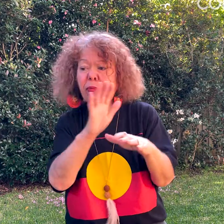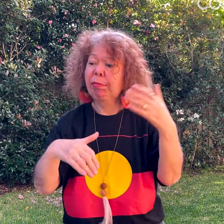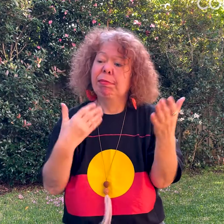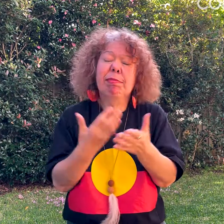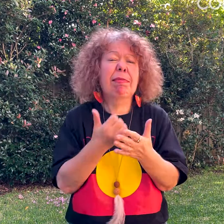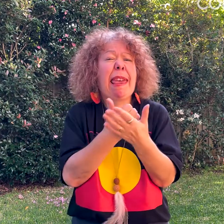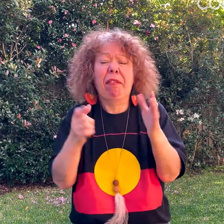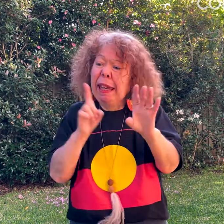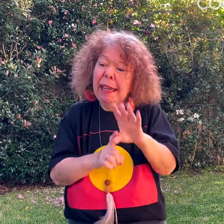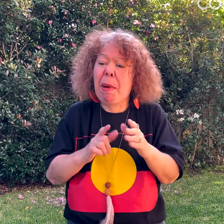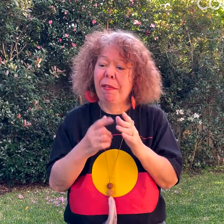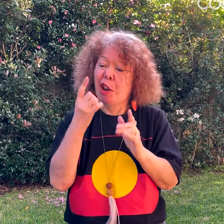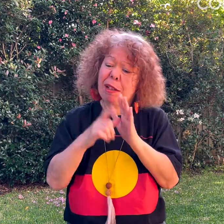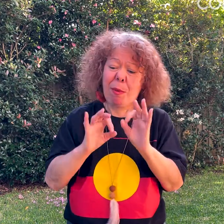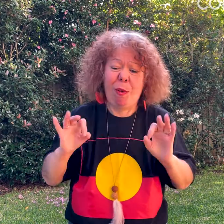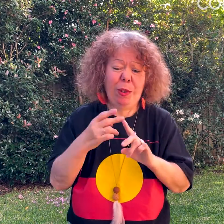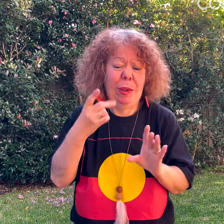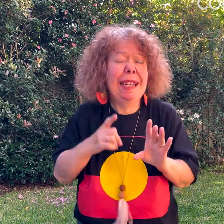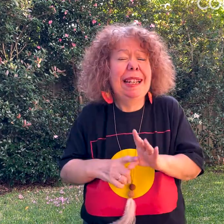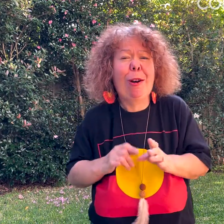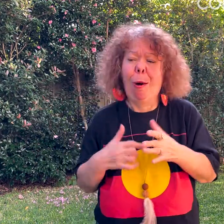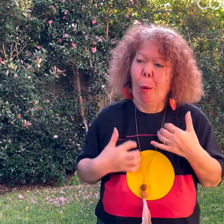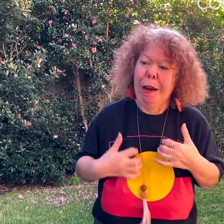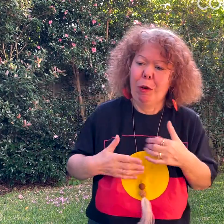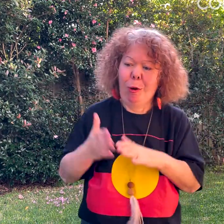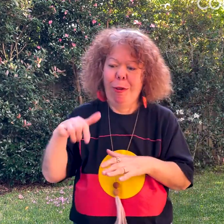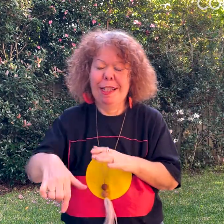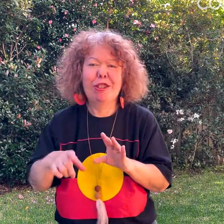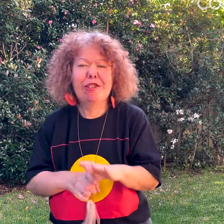It used to be an annual highlight for me but not for the last two years because of the pandemic, so I’m looking forward to going this year.